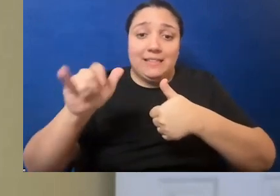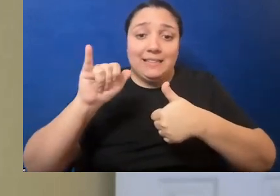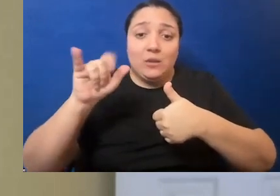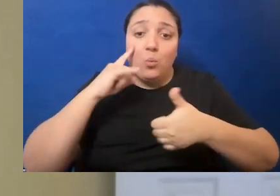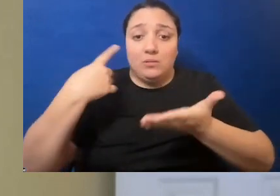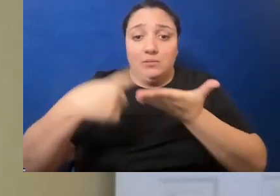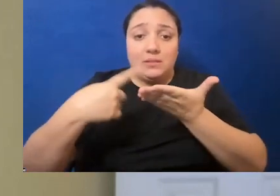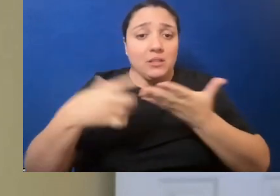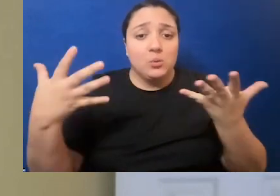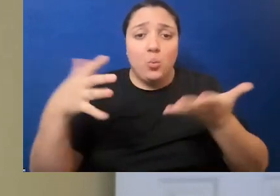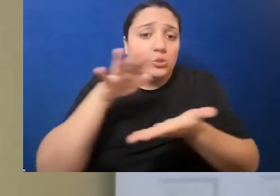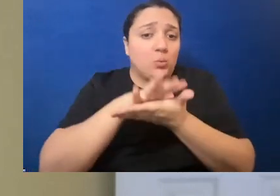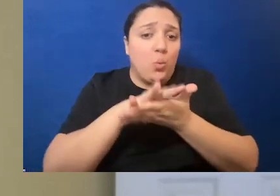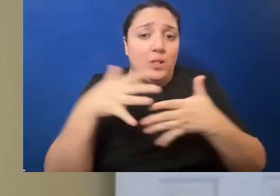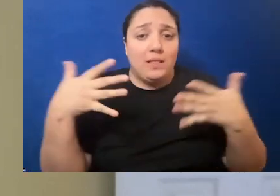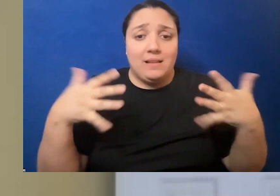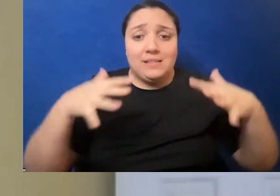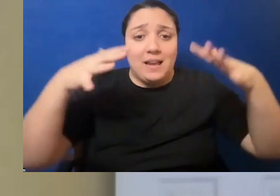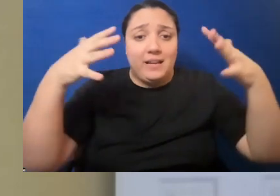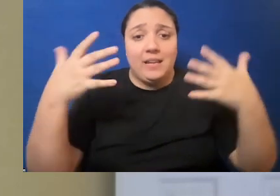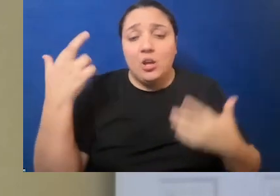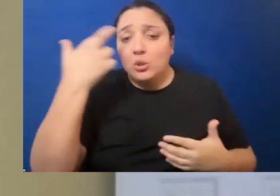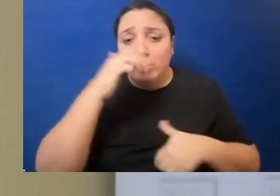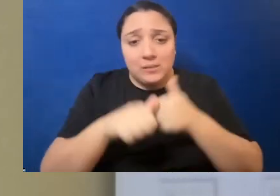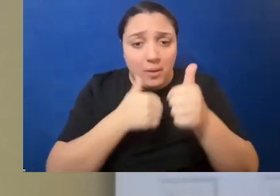SCHOOL ANXIETY AND THE SOURCES.